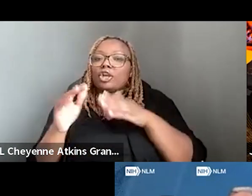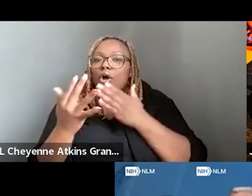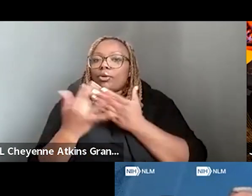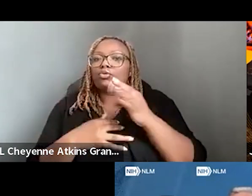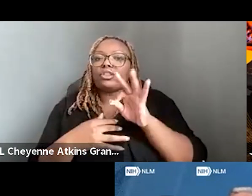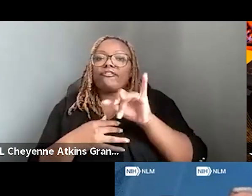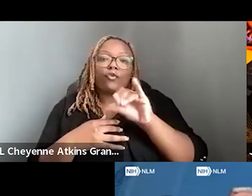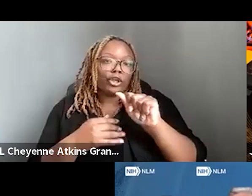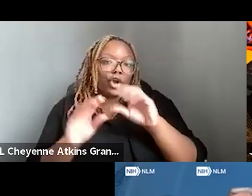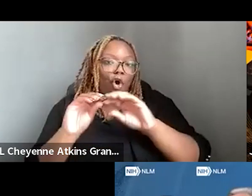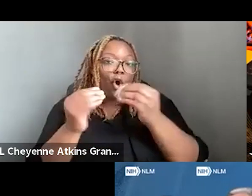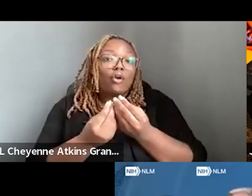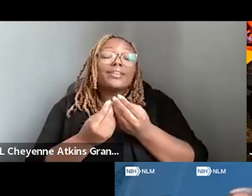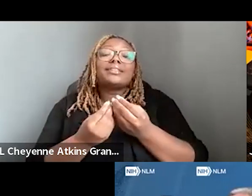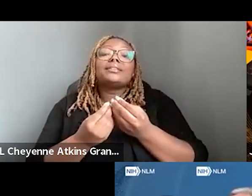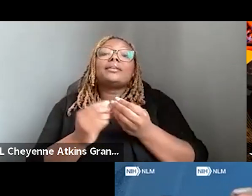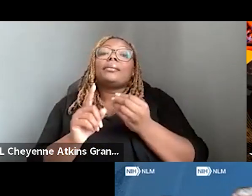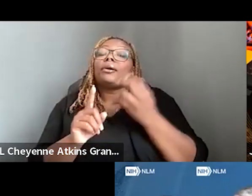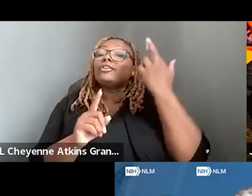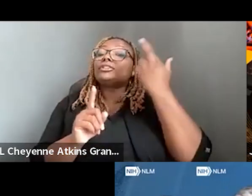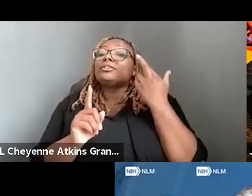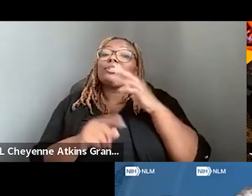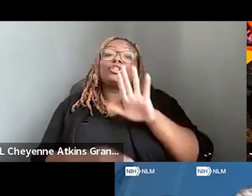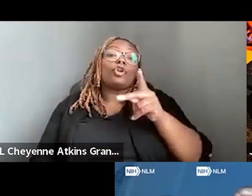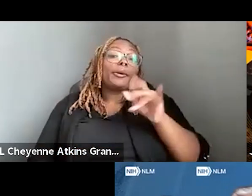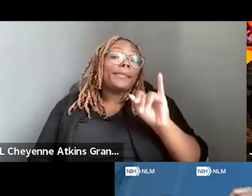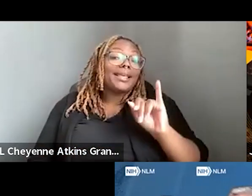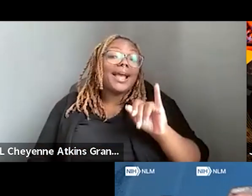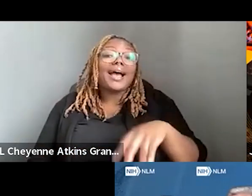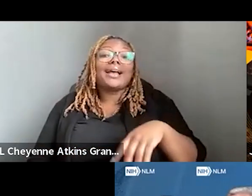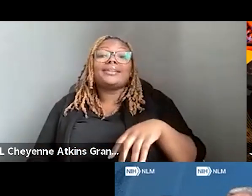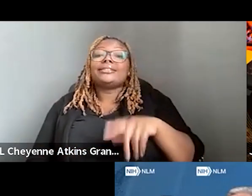But if for some reason your PI or maybe you need access to a proposal --